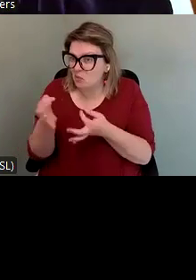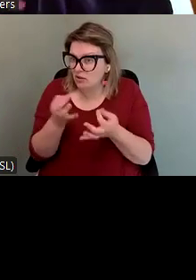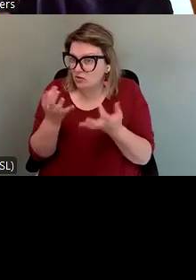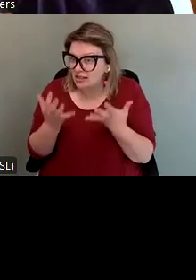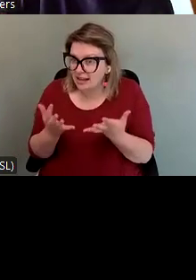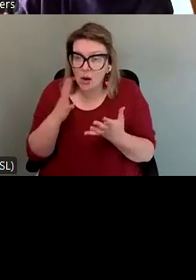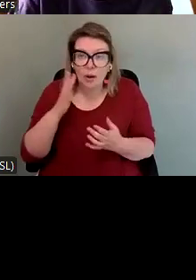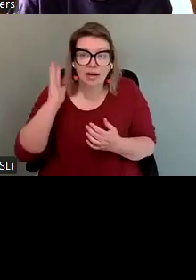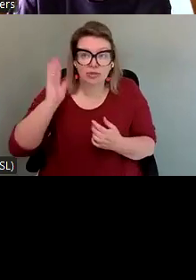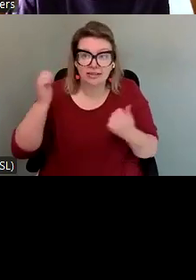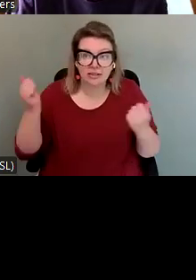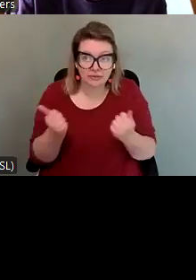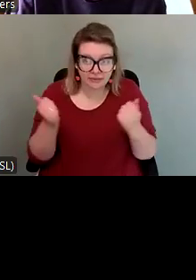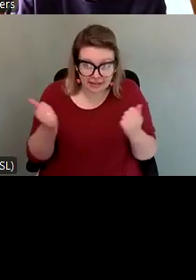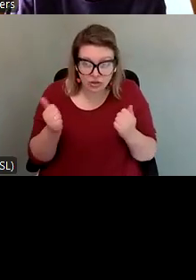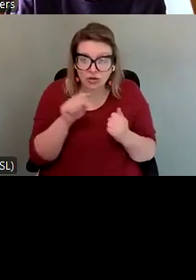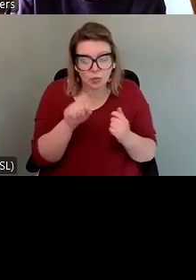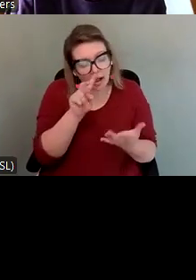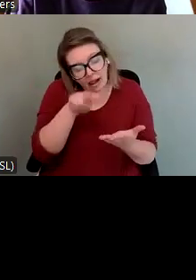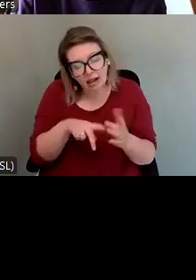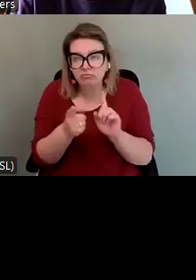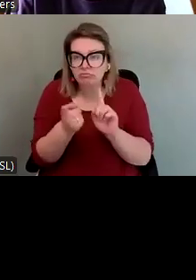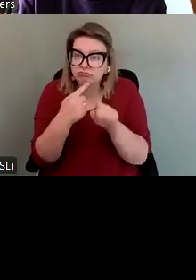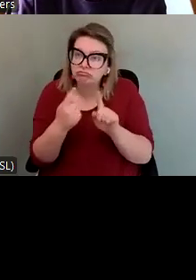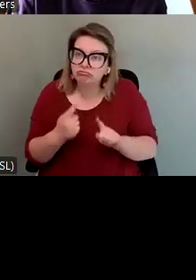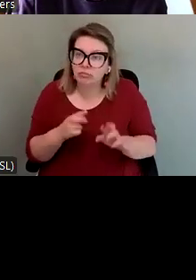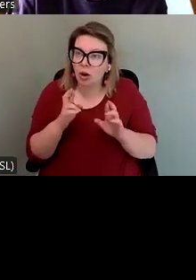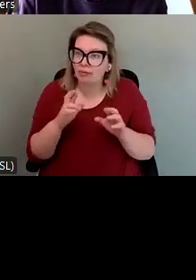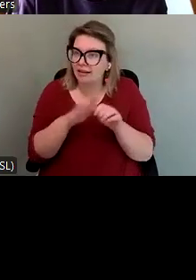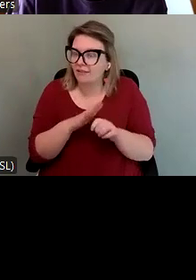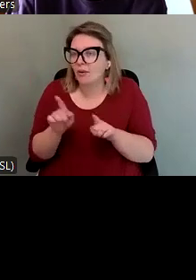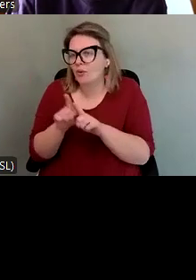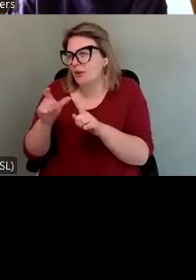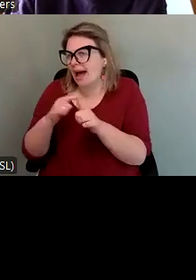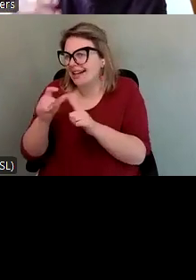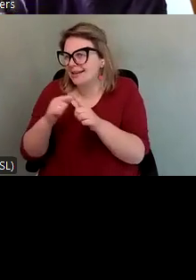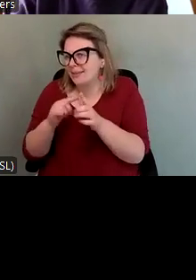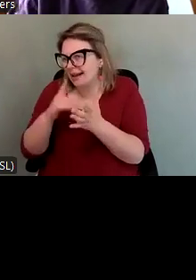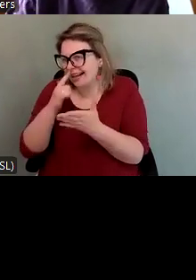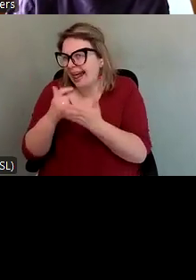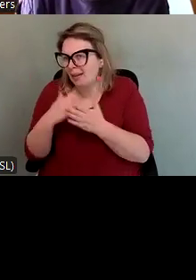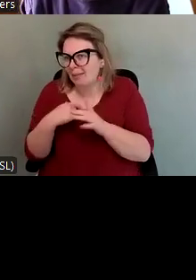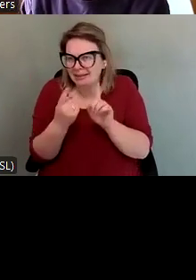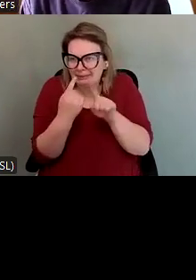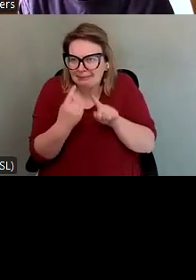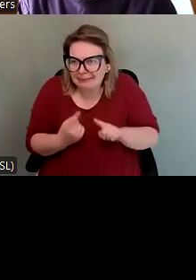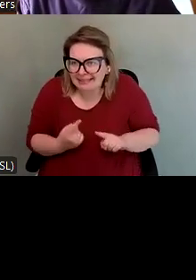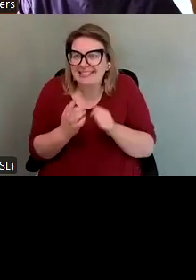we'll look at the questions and answers. Then hopefully, Adam will come back on screen and help me work through all of those as well.